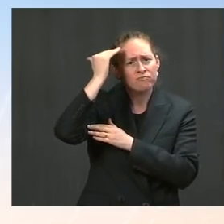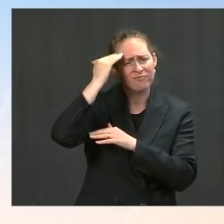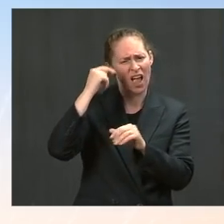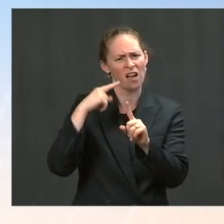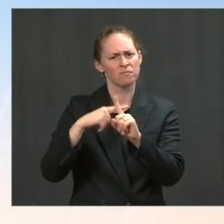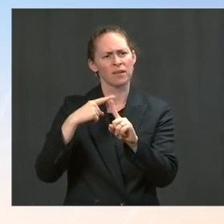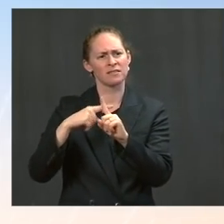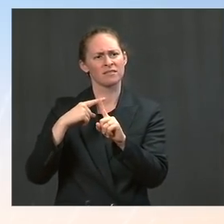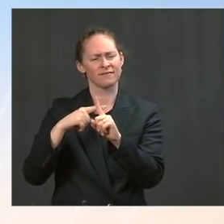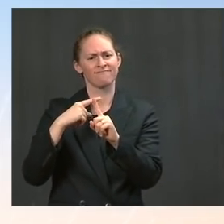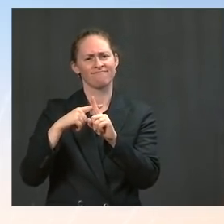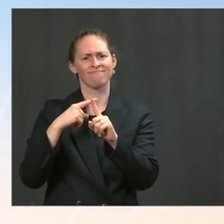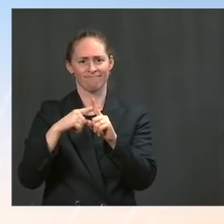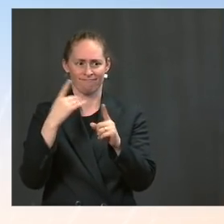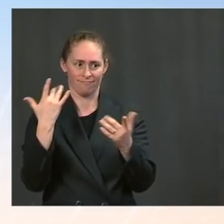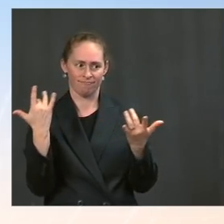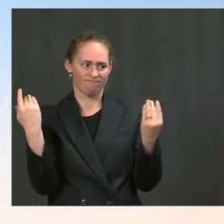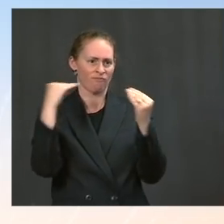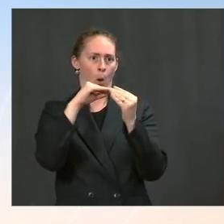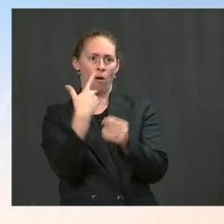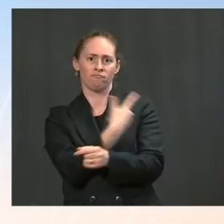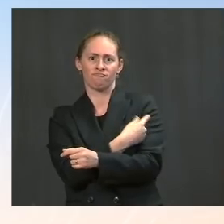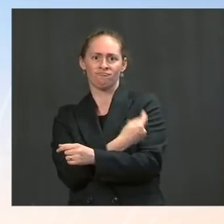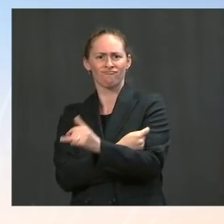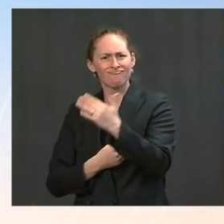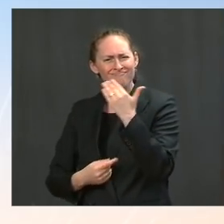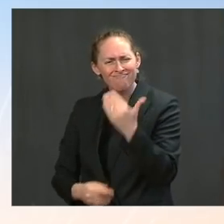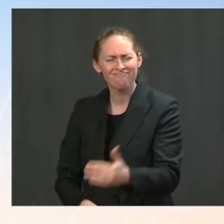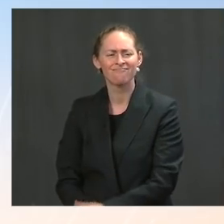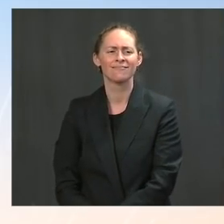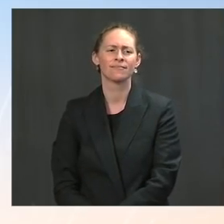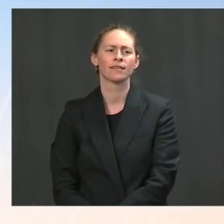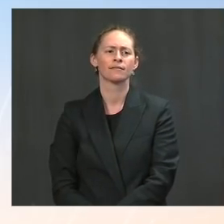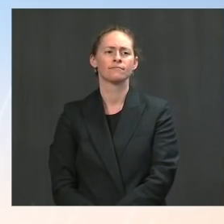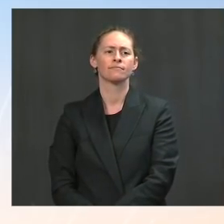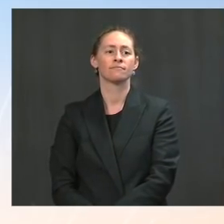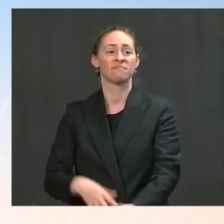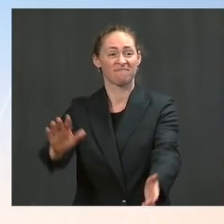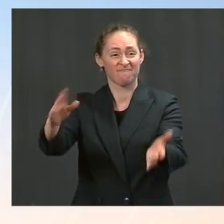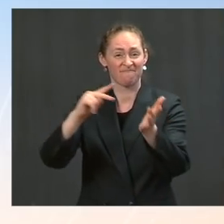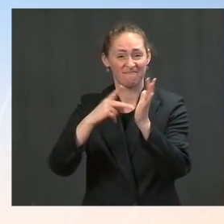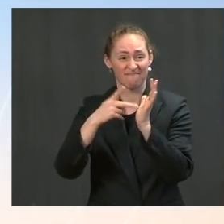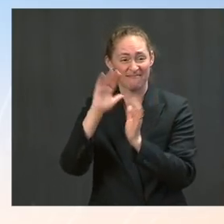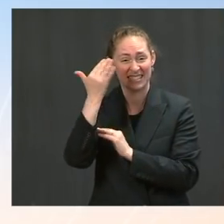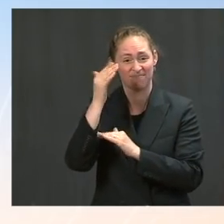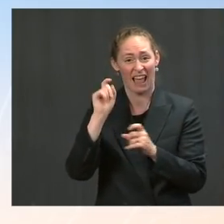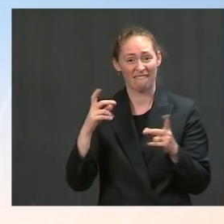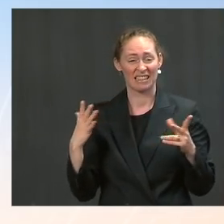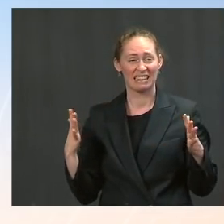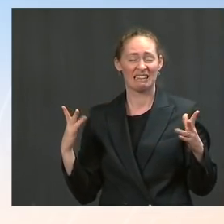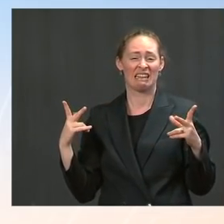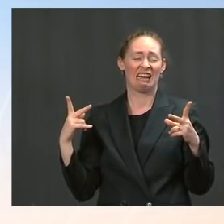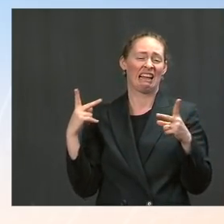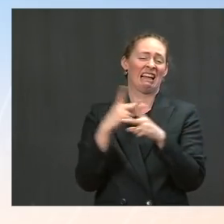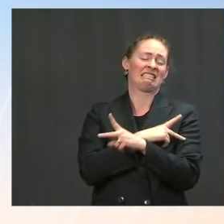The Press: Jen, how concerned are you, though, that things have to get worse in these hotspots before they get better; that fear is driving the vaccination rate?